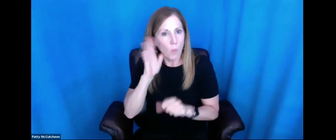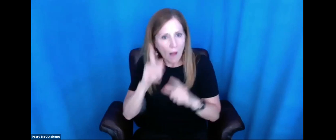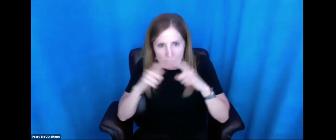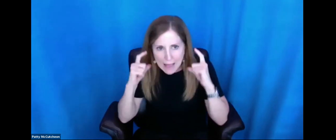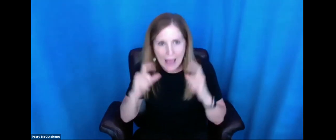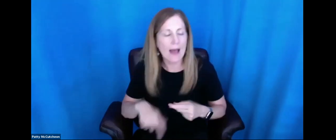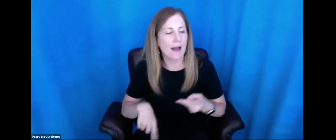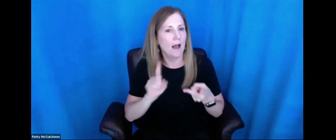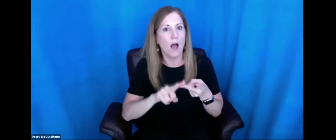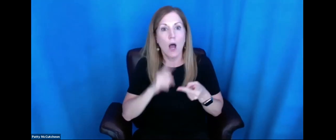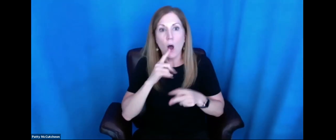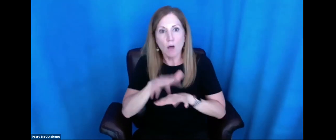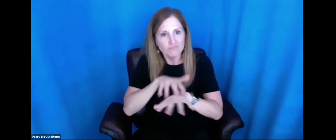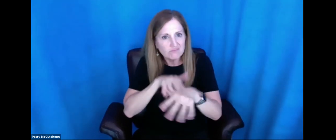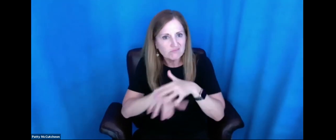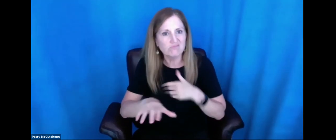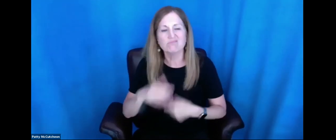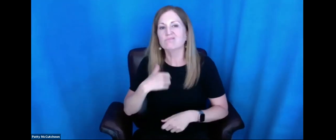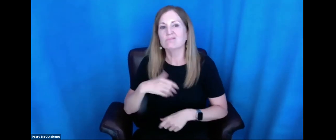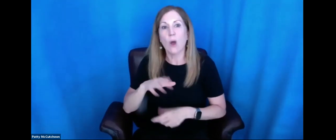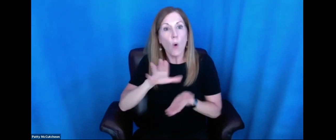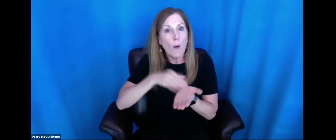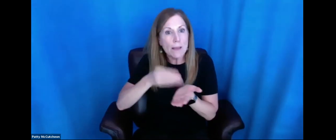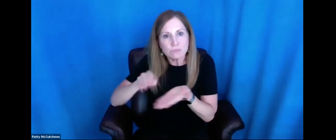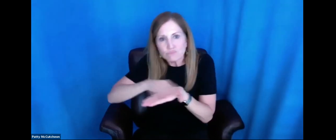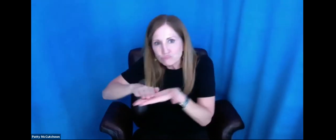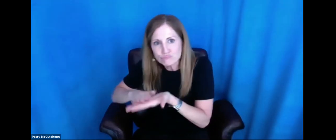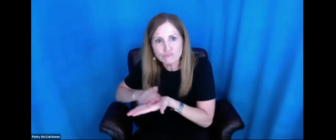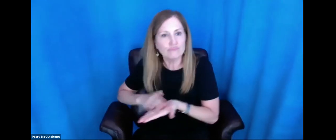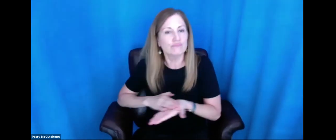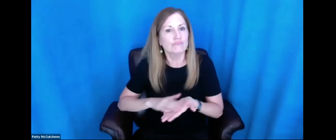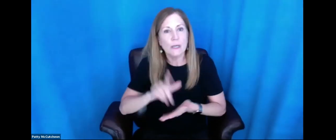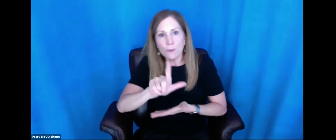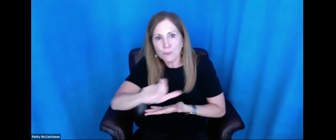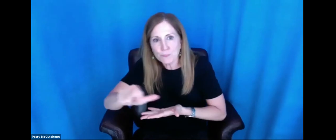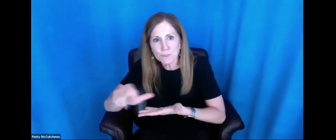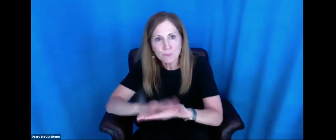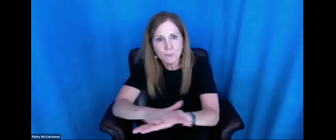We will have wipes. We'll have disinfectant. We will monitor the use of pens.